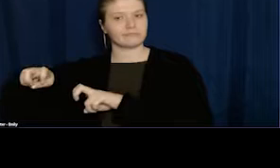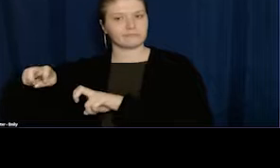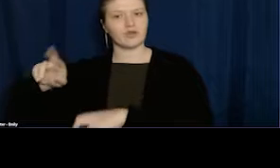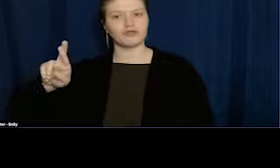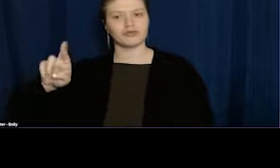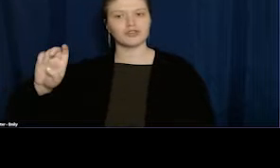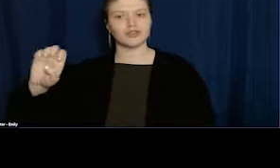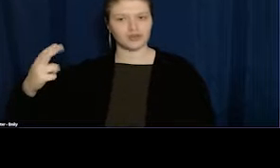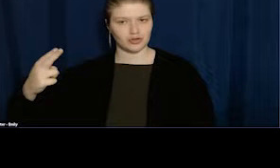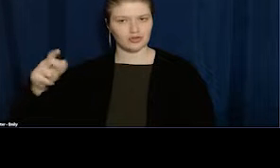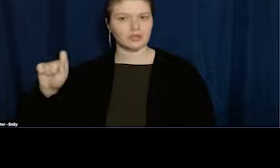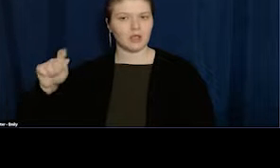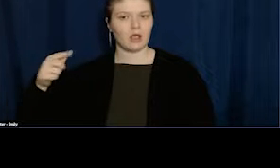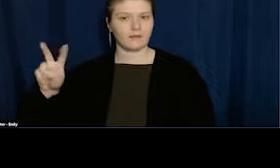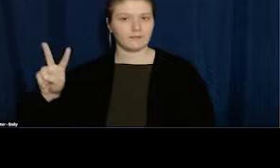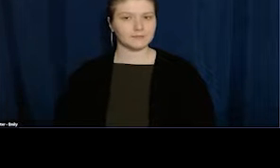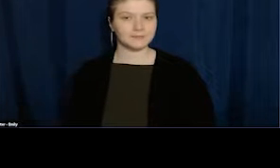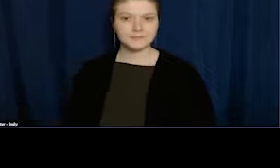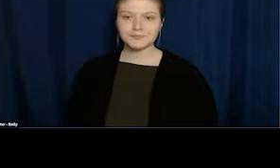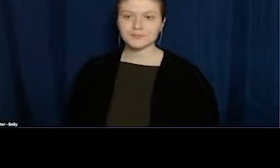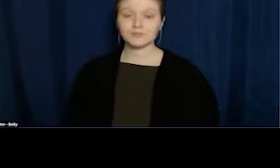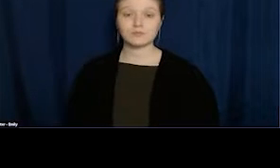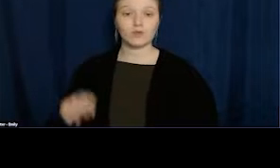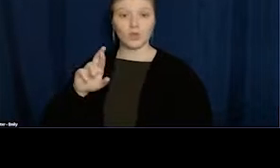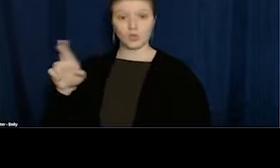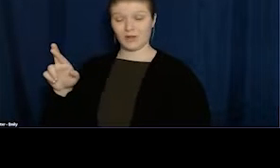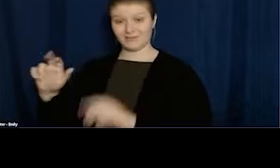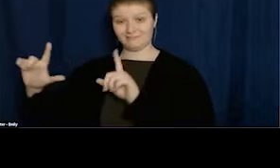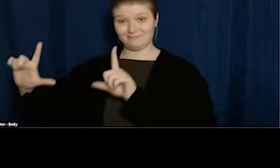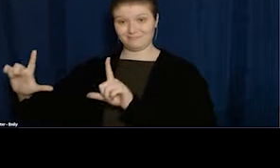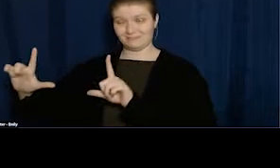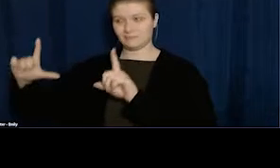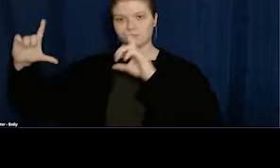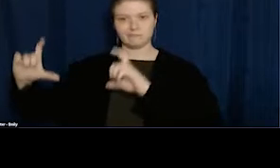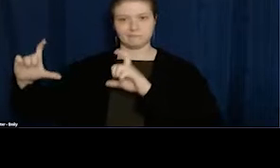On the right-hand side is a screenshot of an NSF program description.